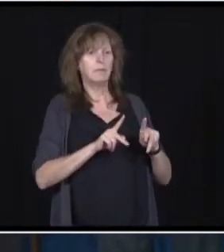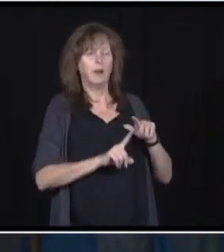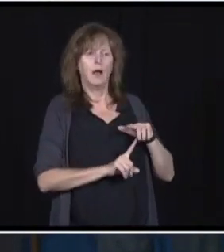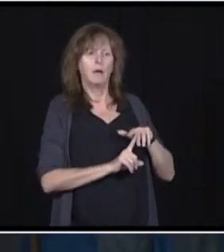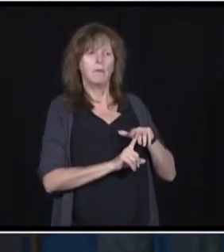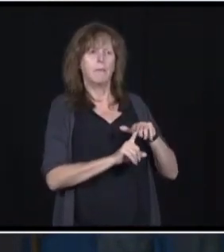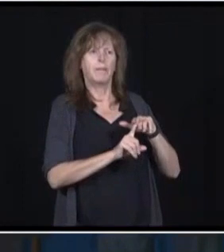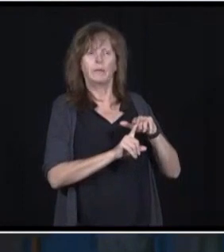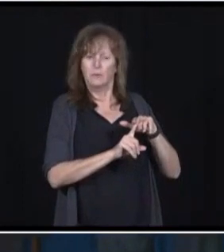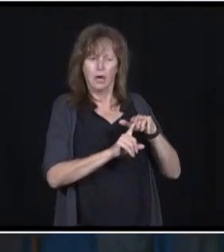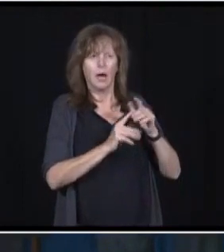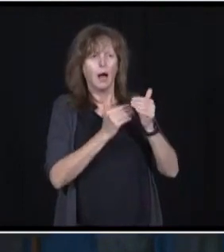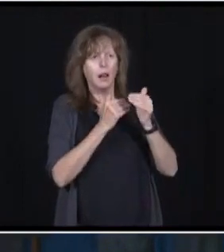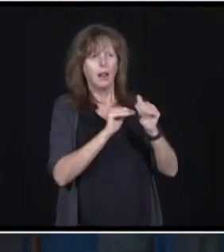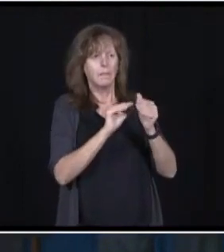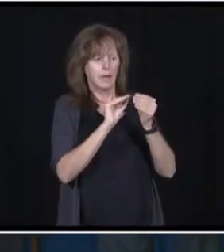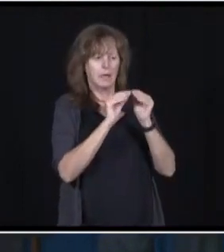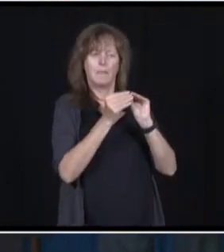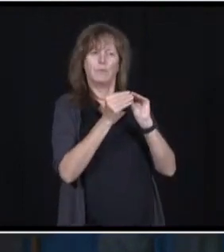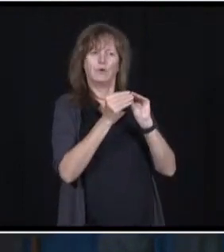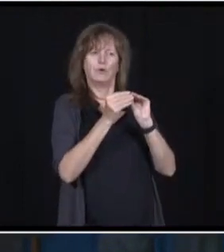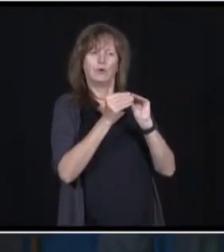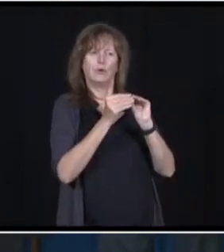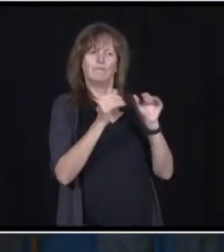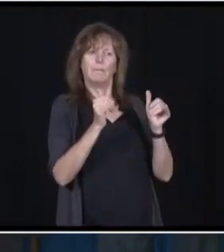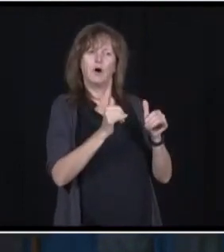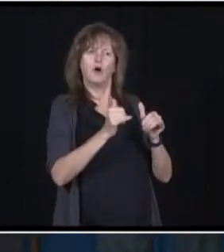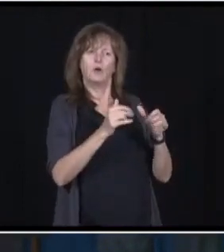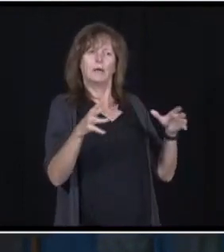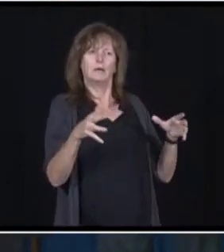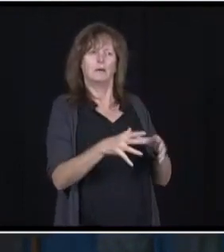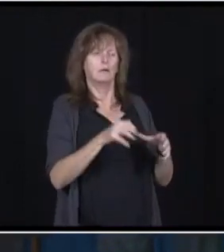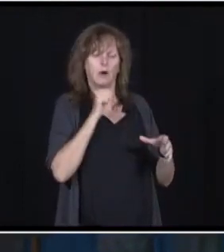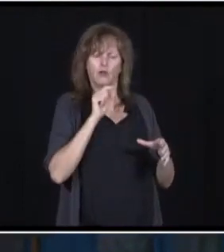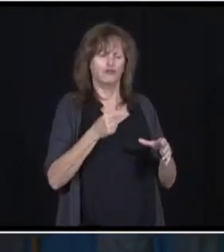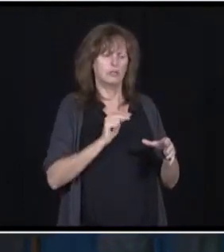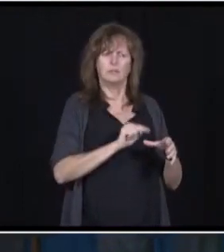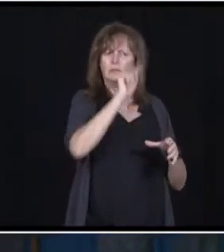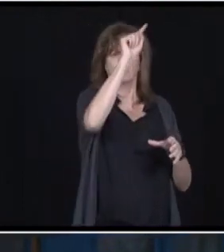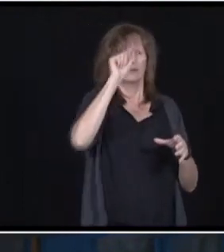out ahead of other outbreaks that we are seeing. For example like our university in London Ontario.